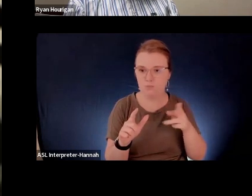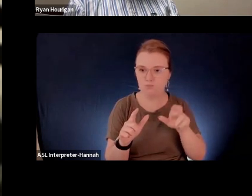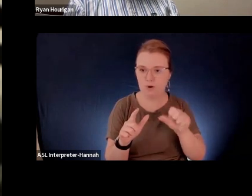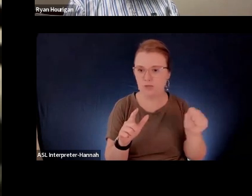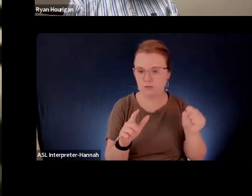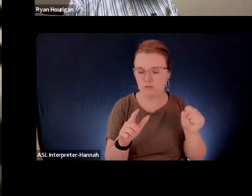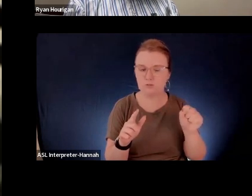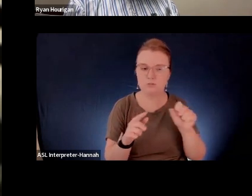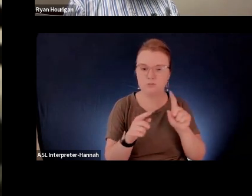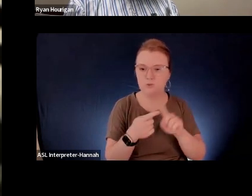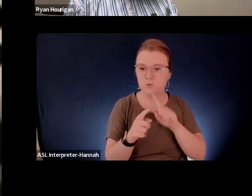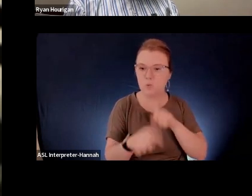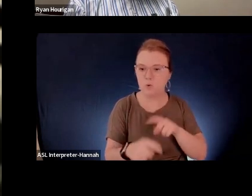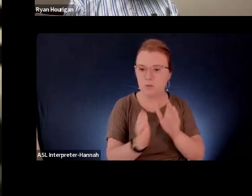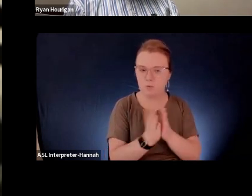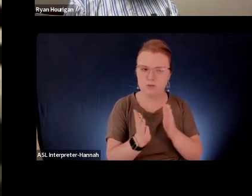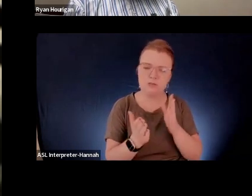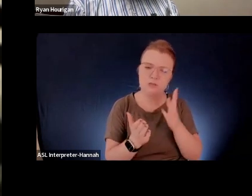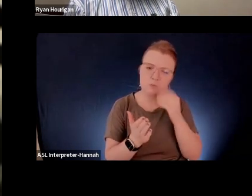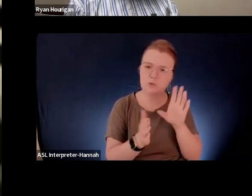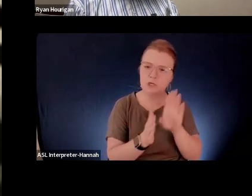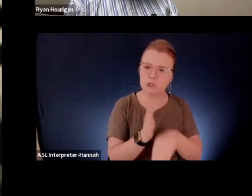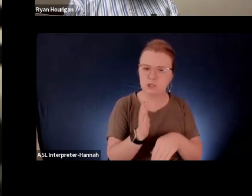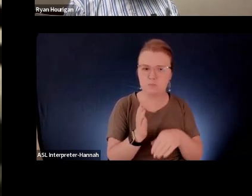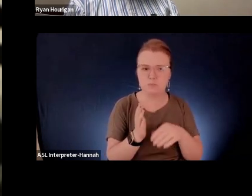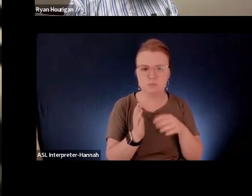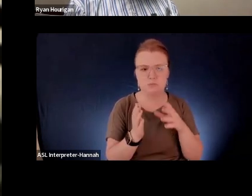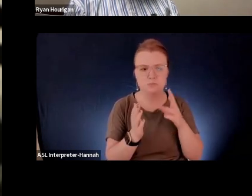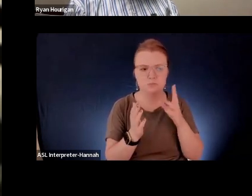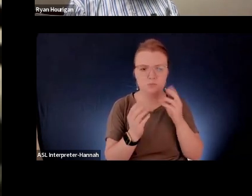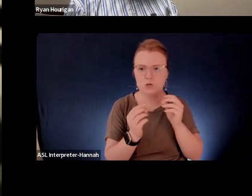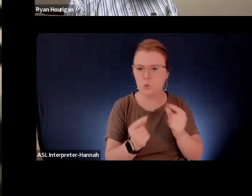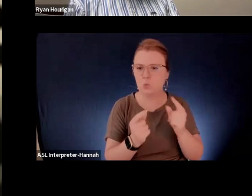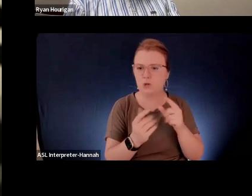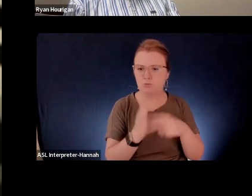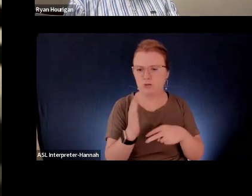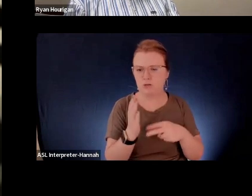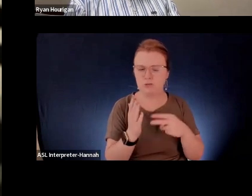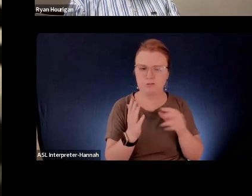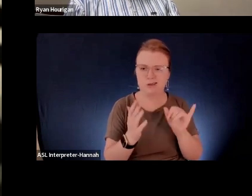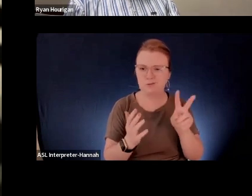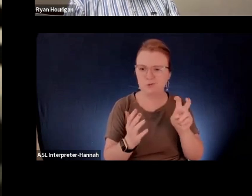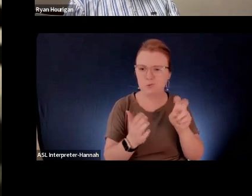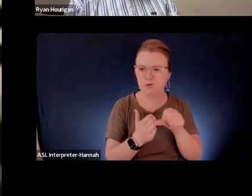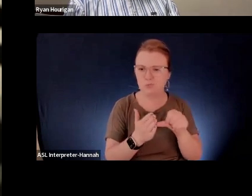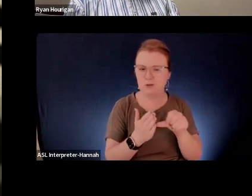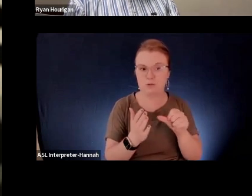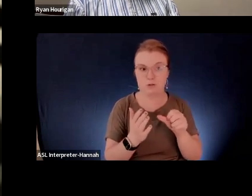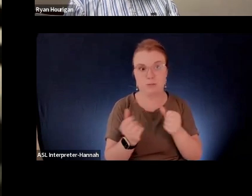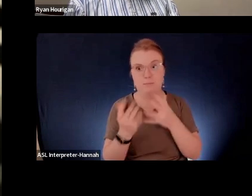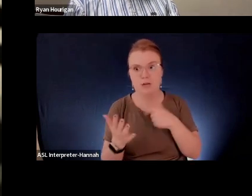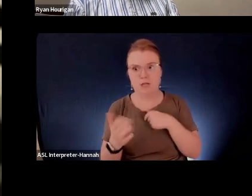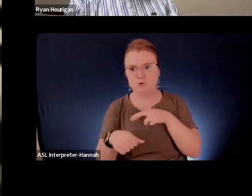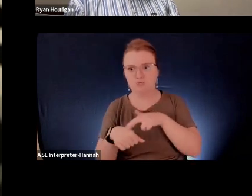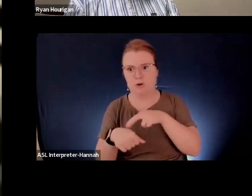And it's pretty cheap and it's a pretty quick read. It's like 200 pages and a lot of that is references. It's a good read.